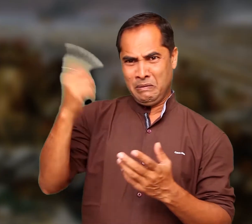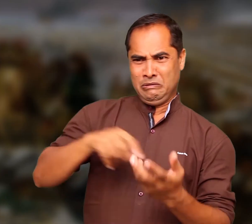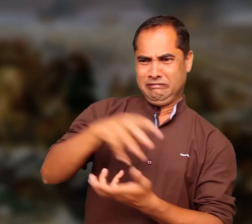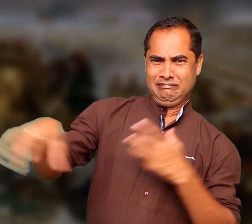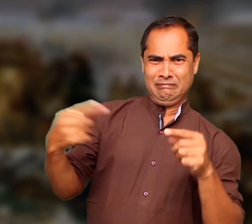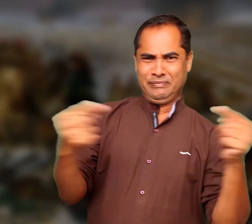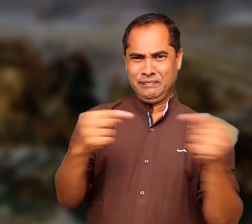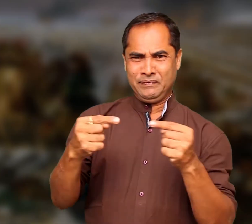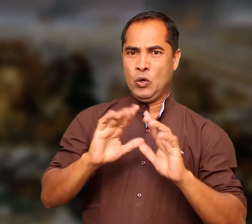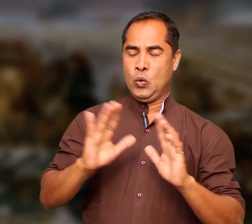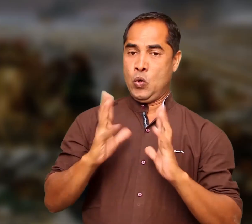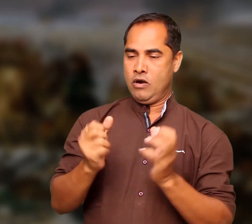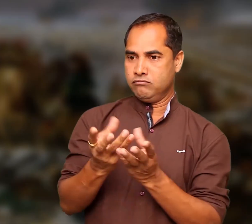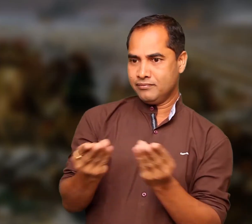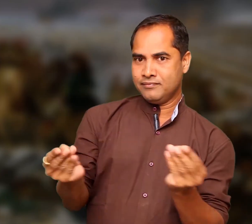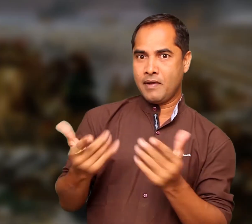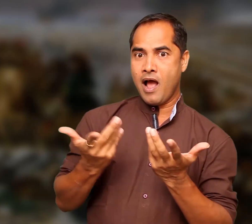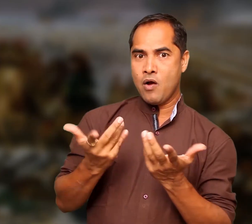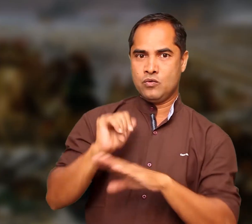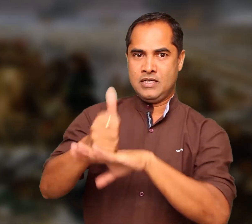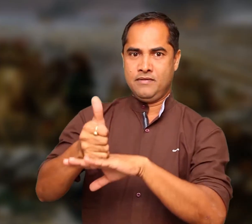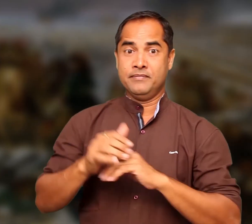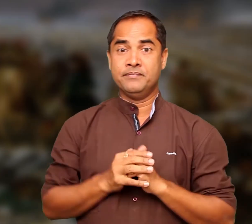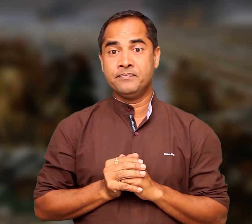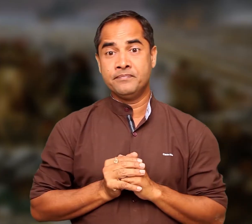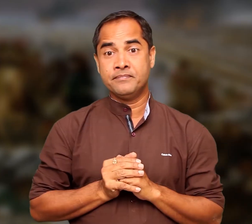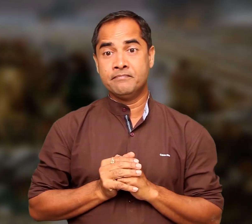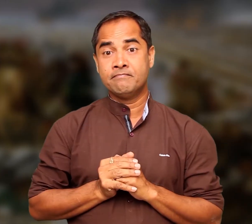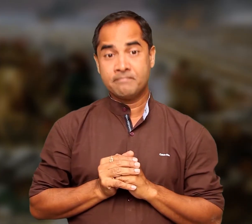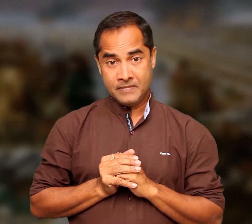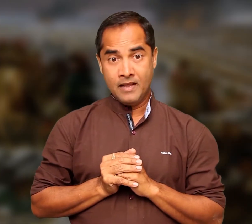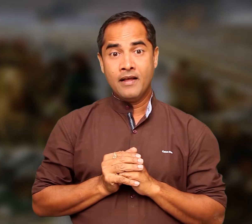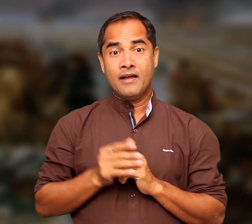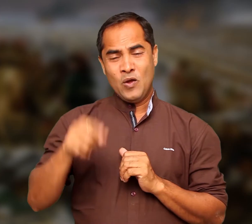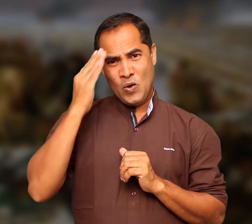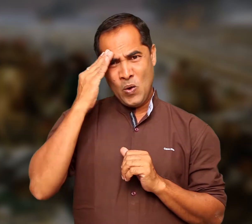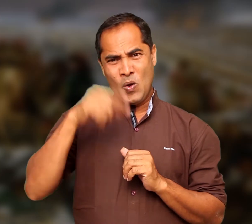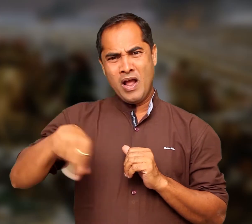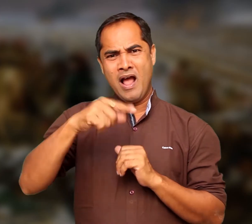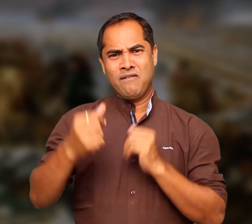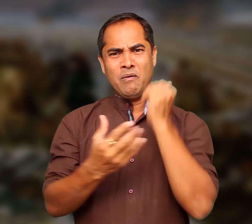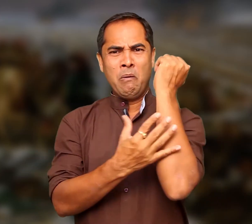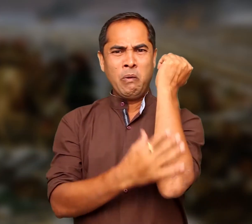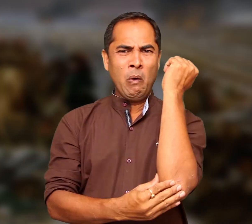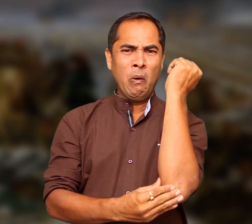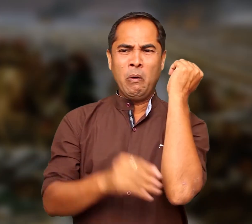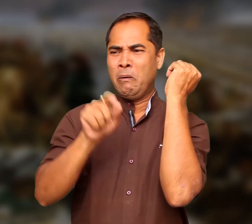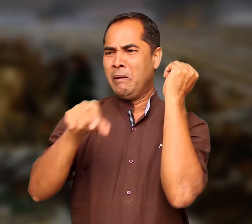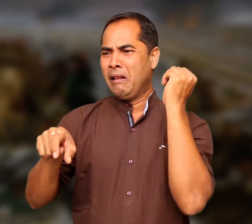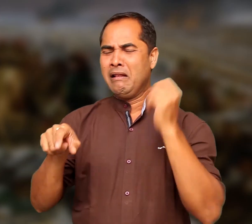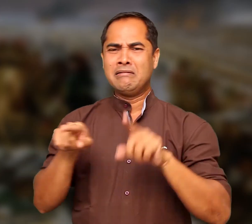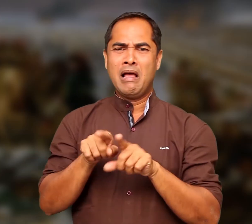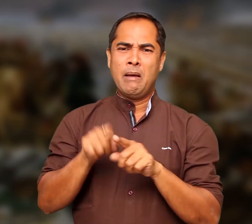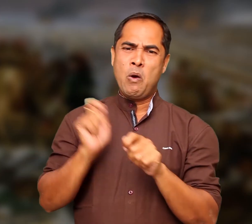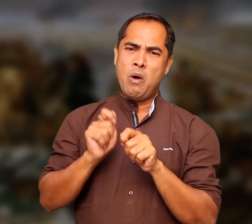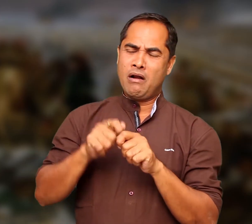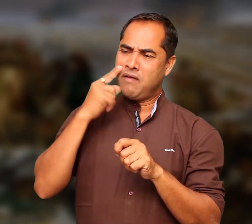simplified. You must be knowing of the feudal system, in which for generations